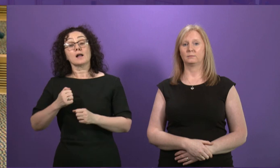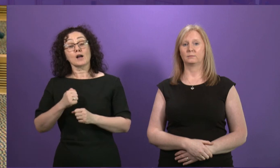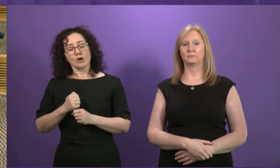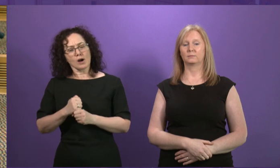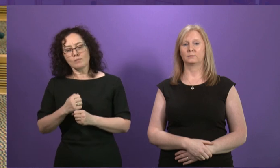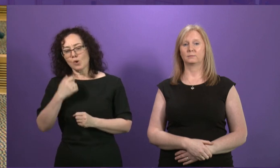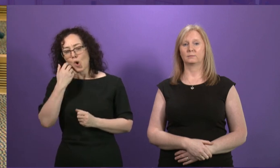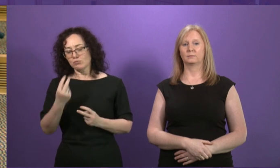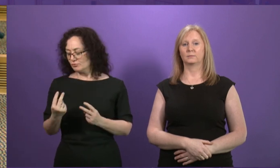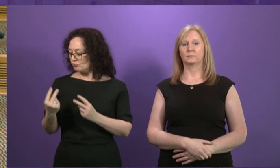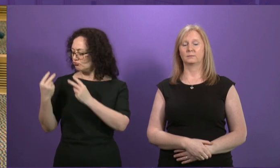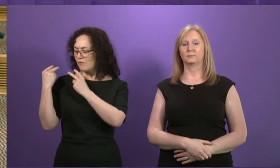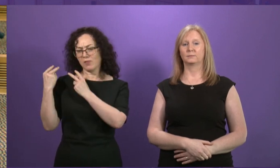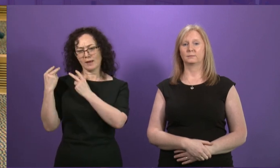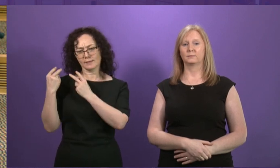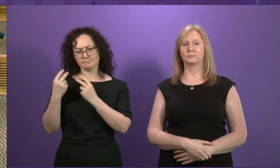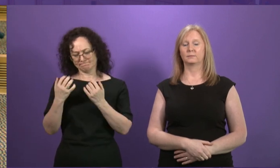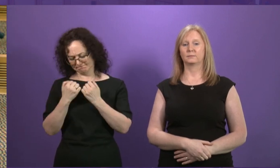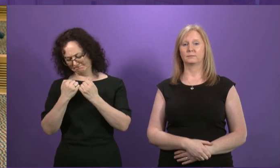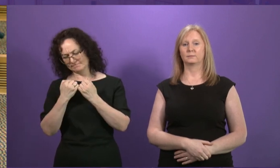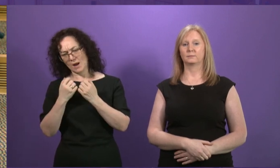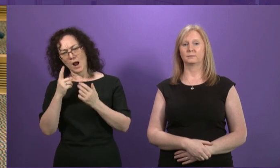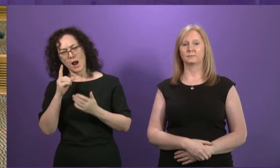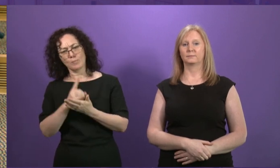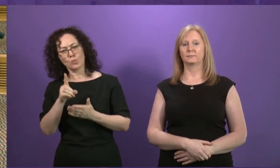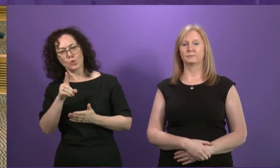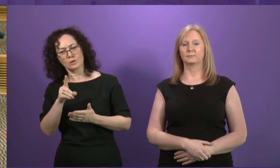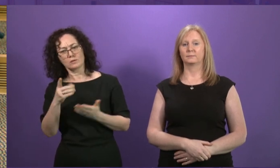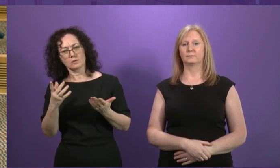carefully on anything that the Office for Statistics Regulation says.